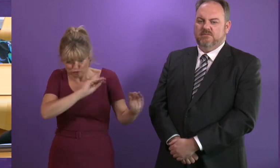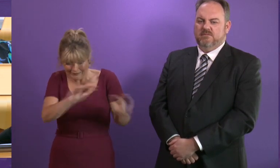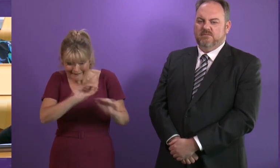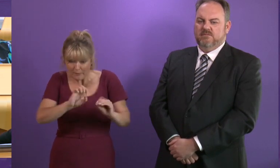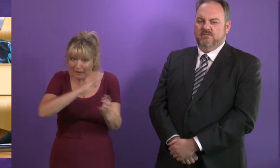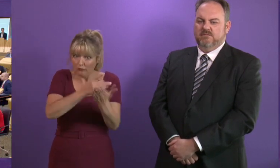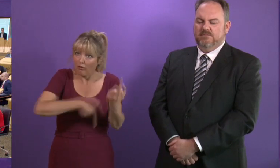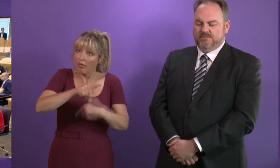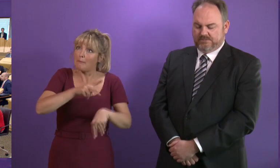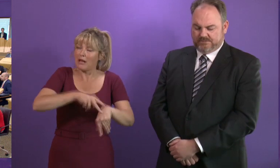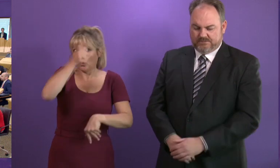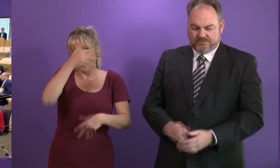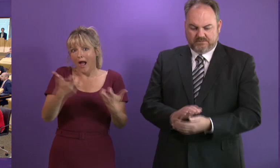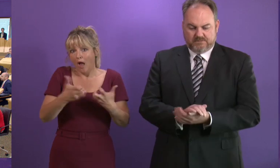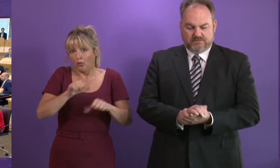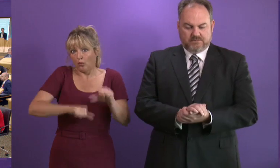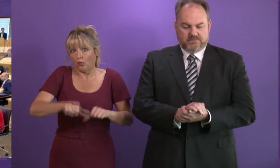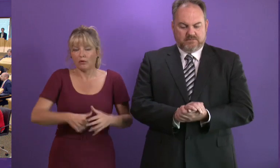Stuart McMillan: